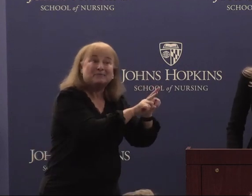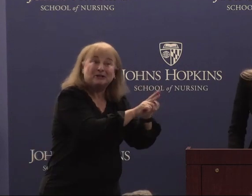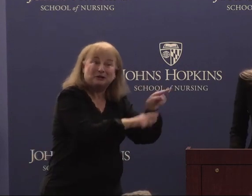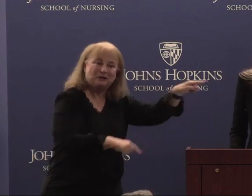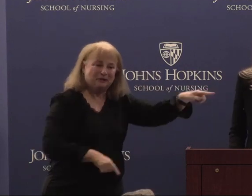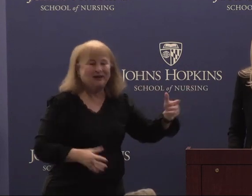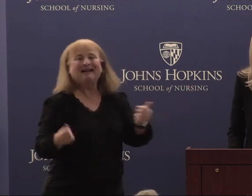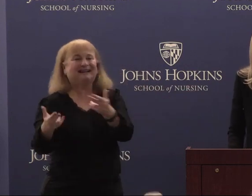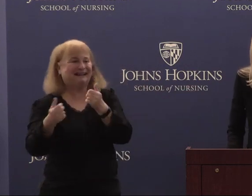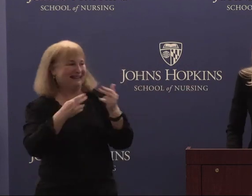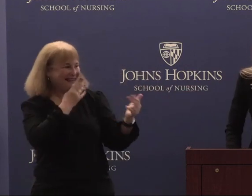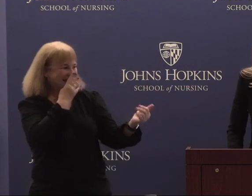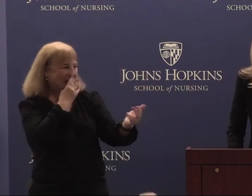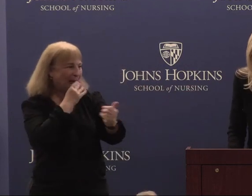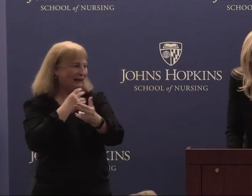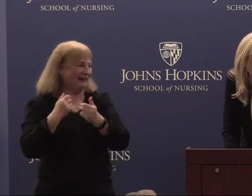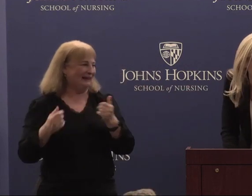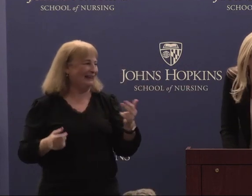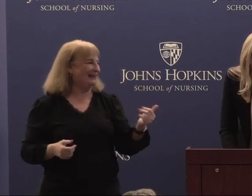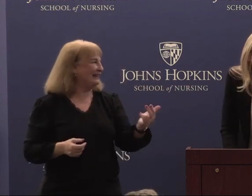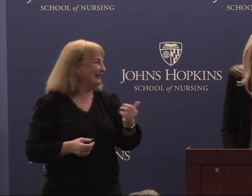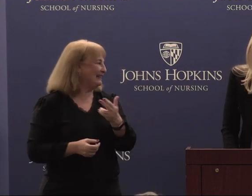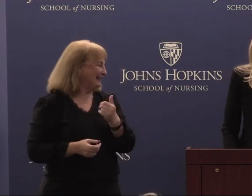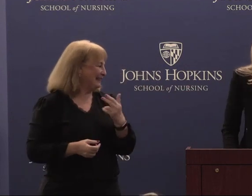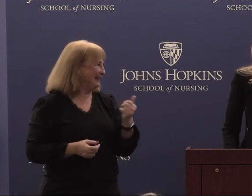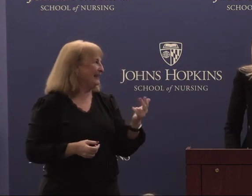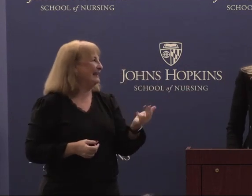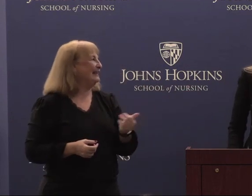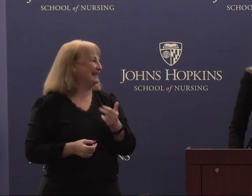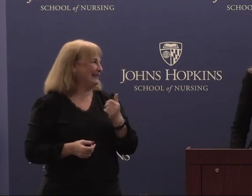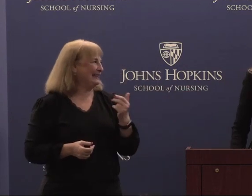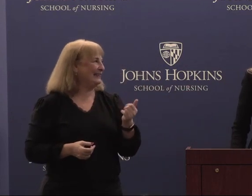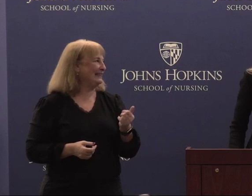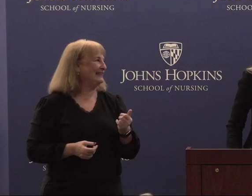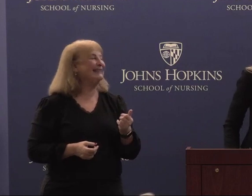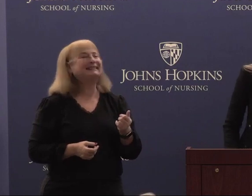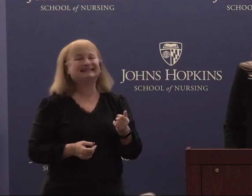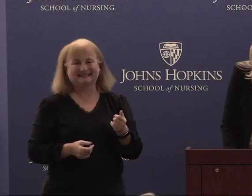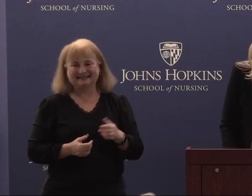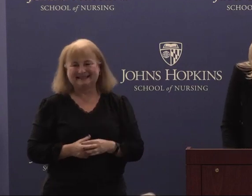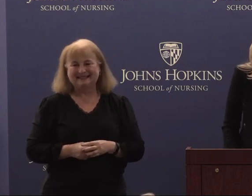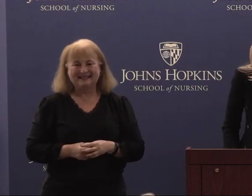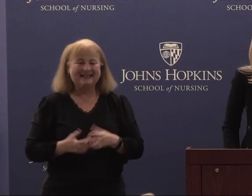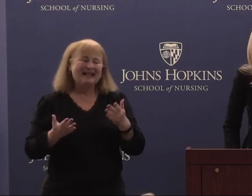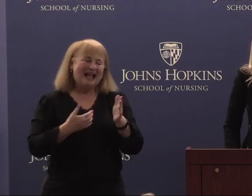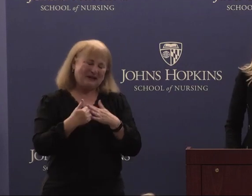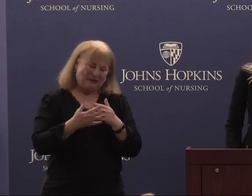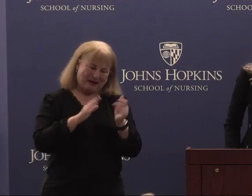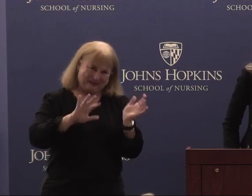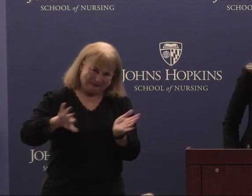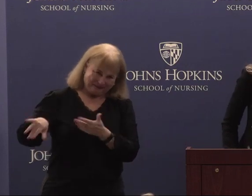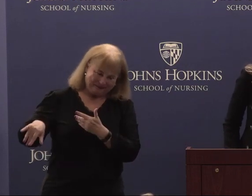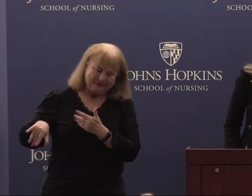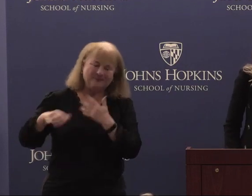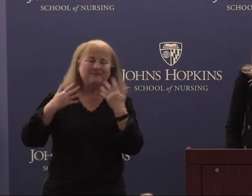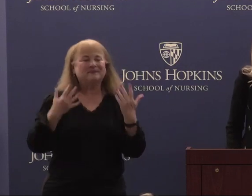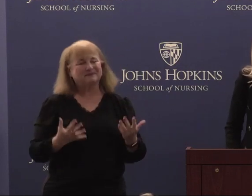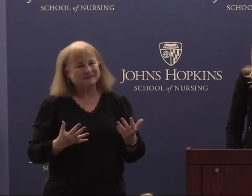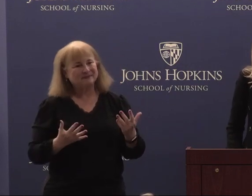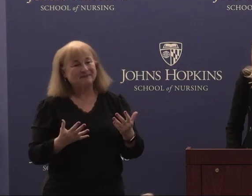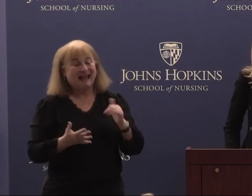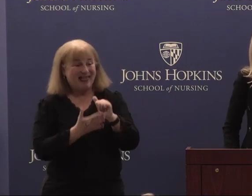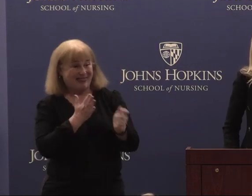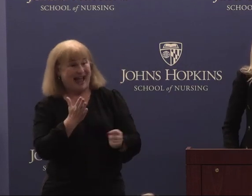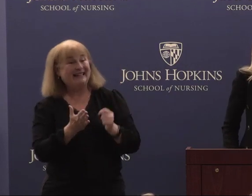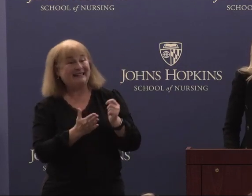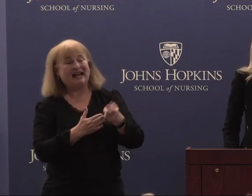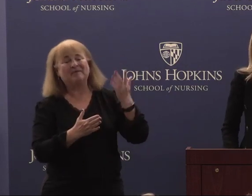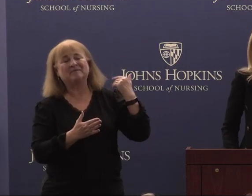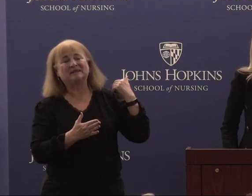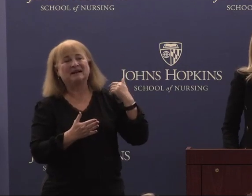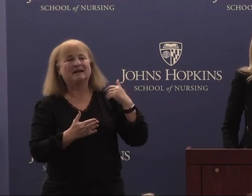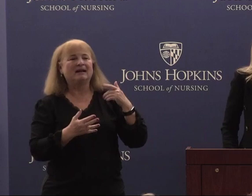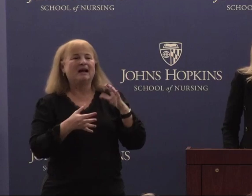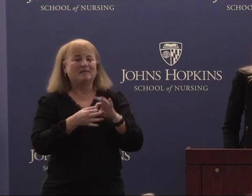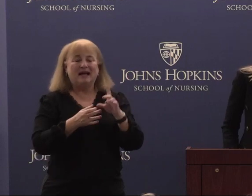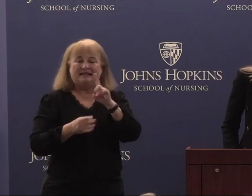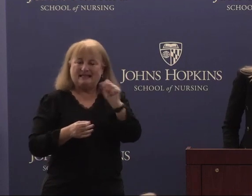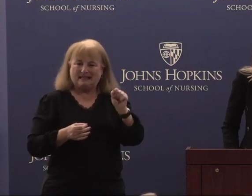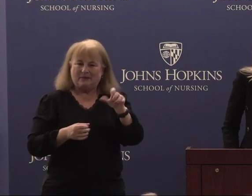And Lisa knows. Anyway, at the time it was about how disability wasn't part of the strategic plan